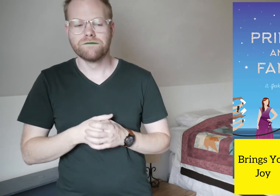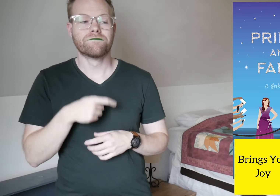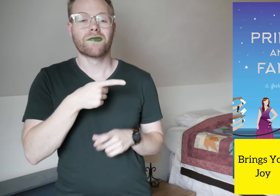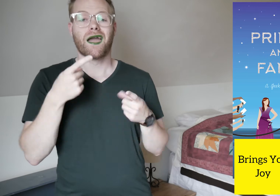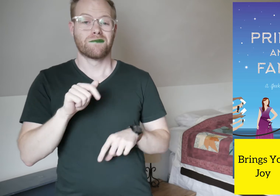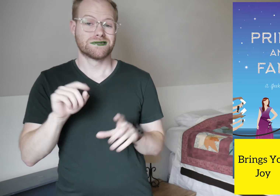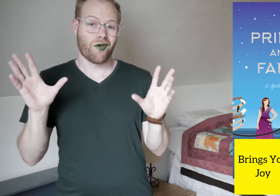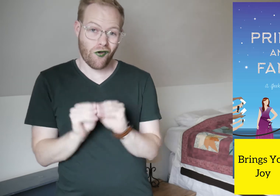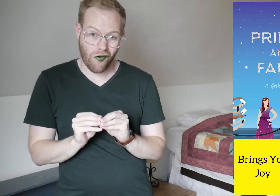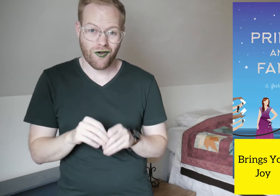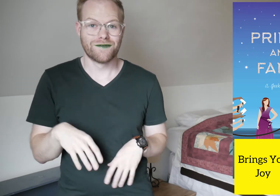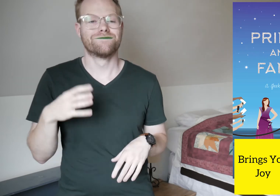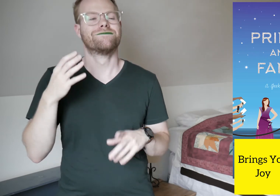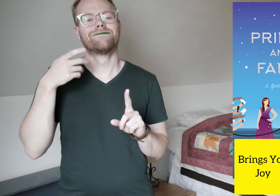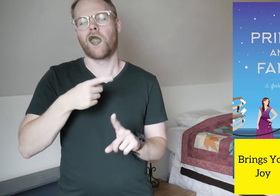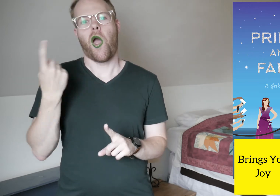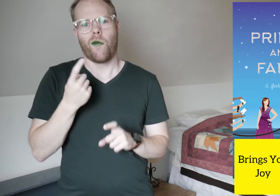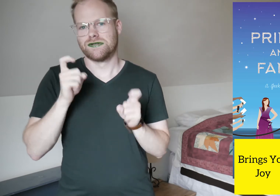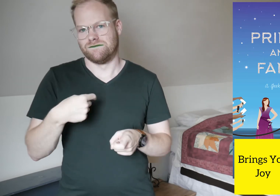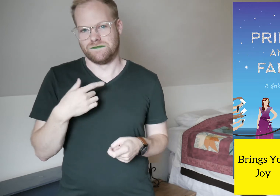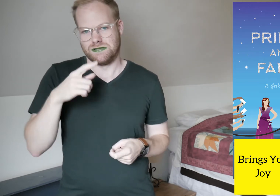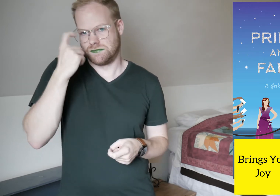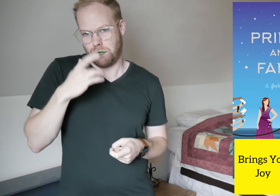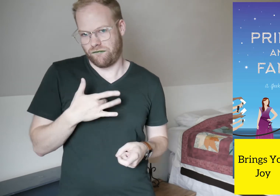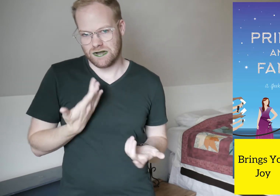and it happens at a con, which always gives me summer feelings.